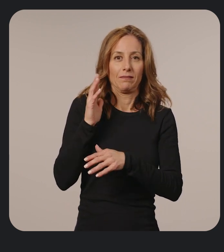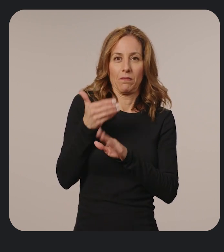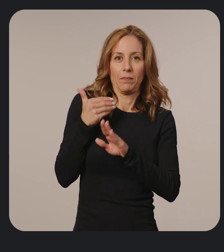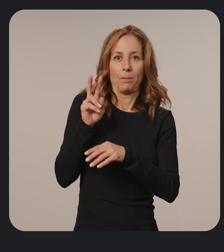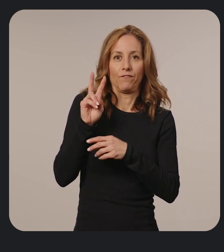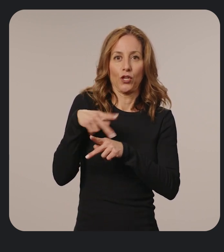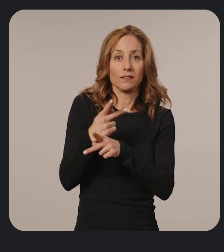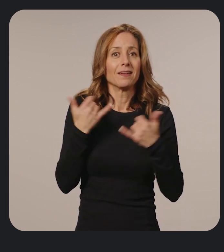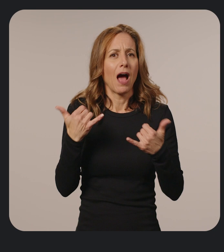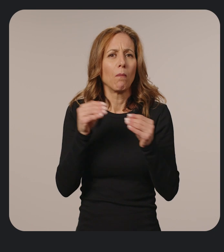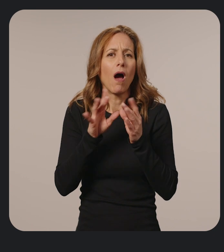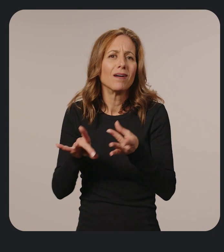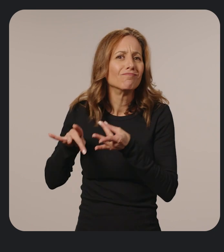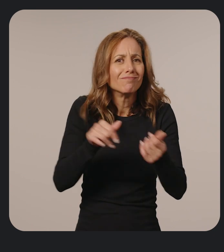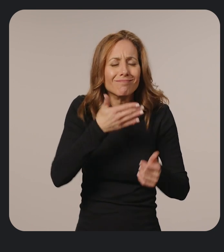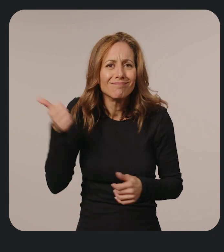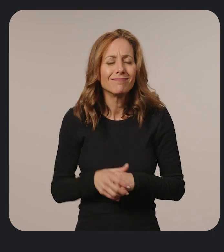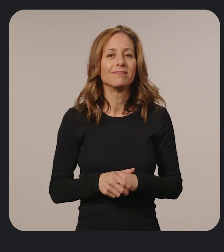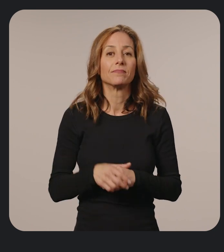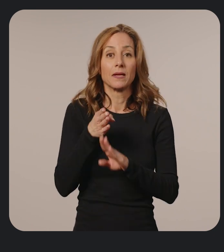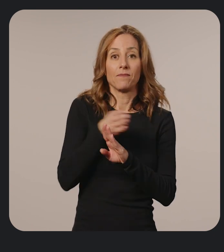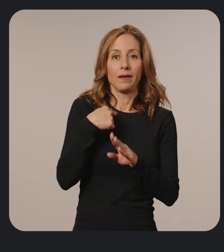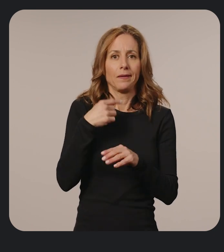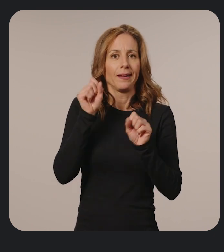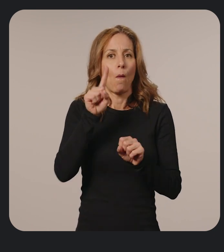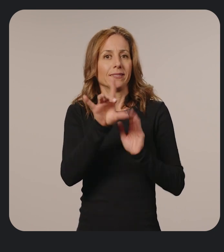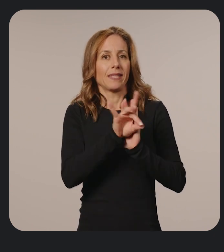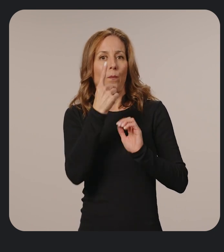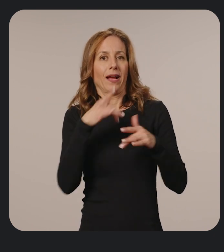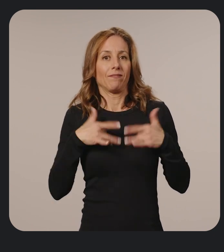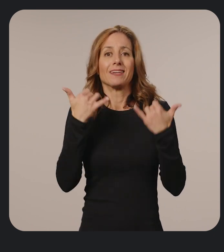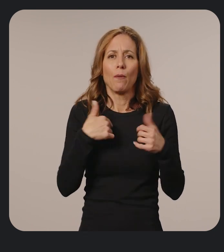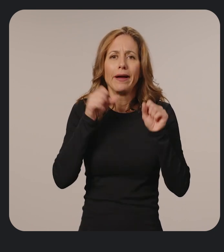but as you can see now, it's really smooth. Before we could only select a single event,